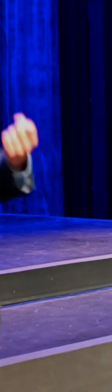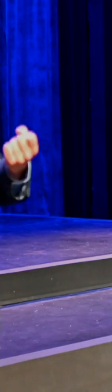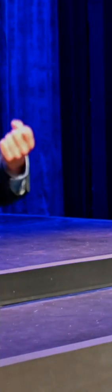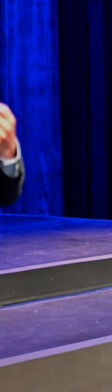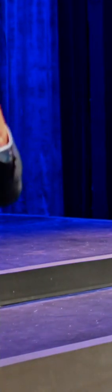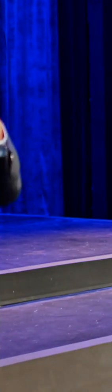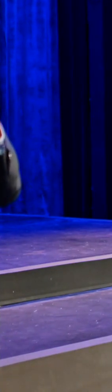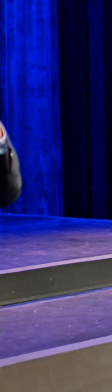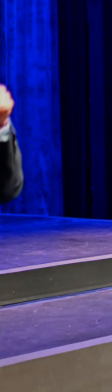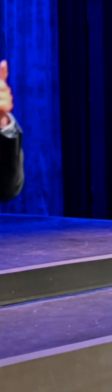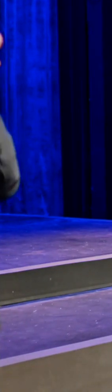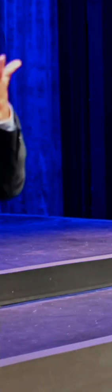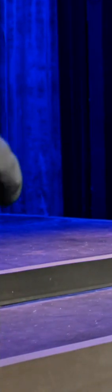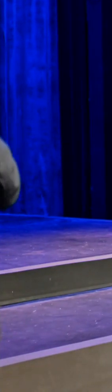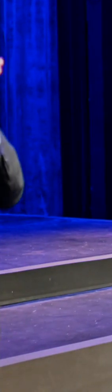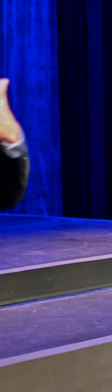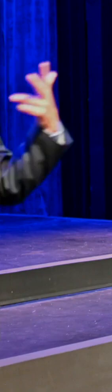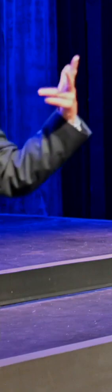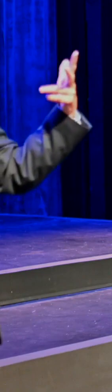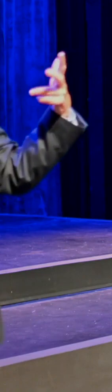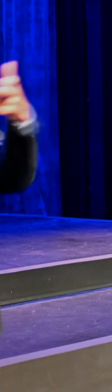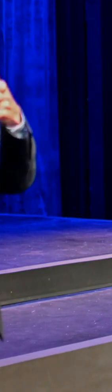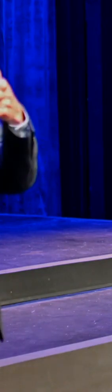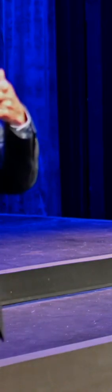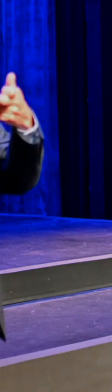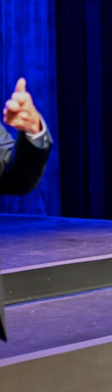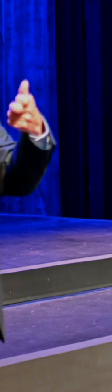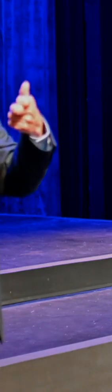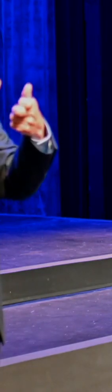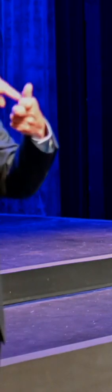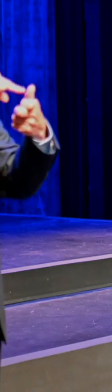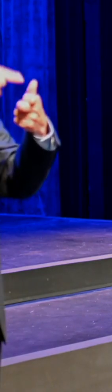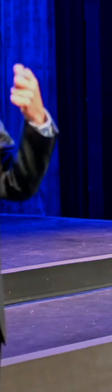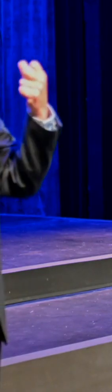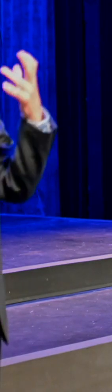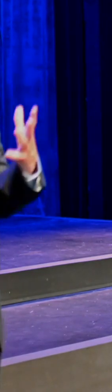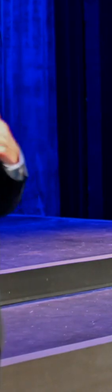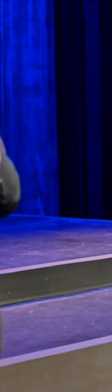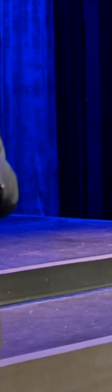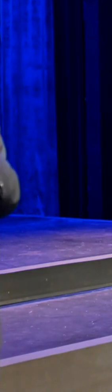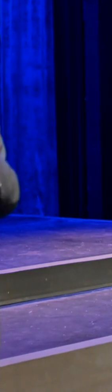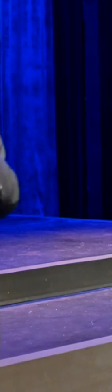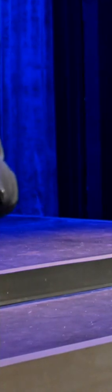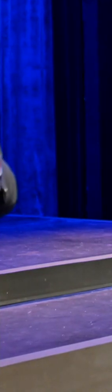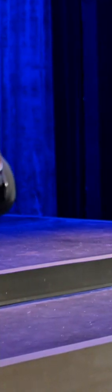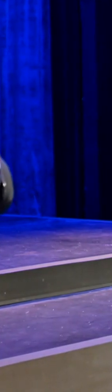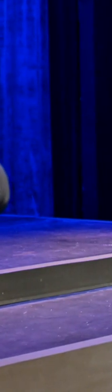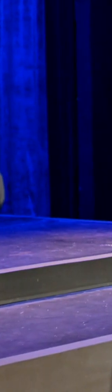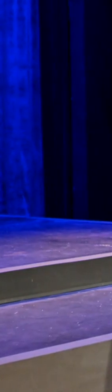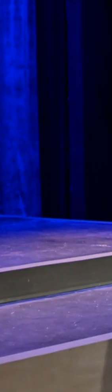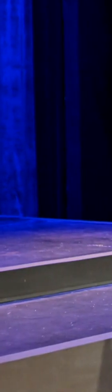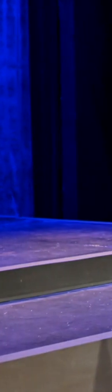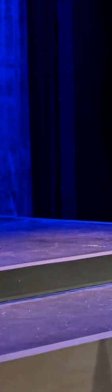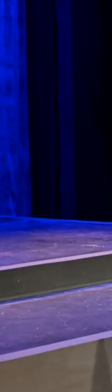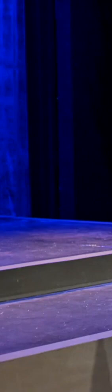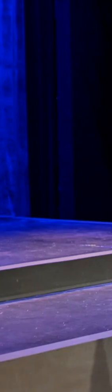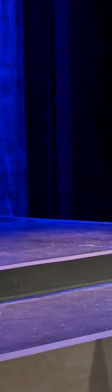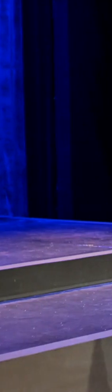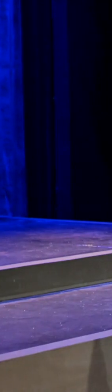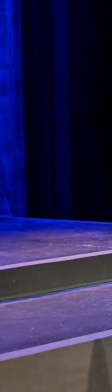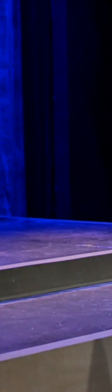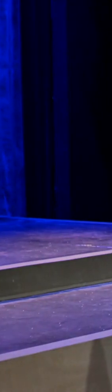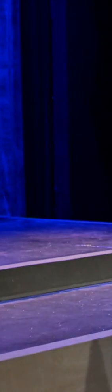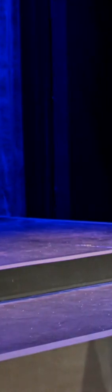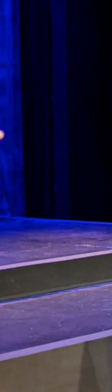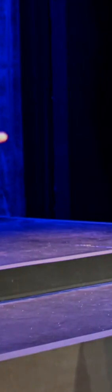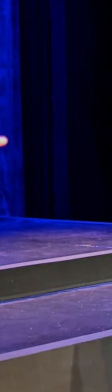was hit by a drunk driver because I was in coma for two weeks when I came out of coma I had no